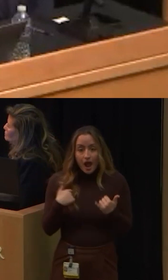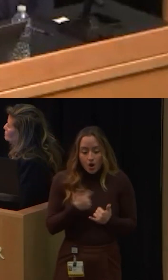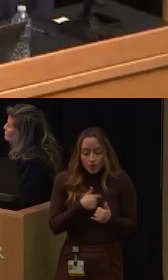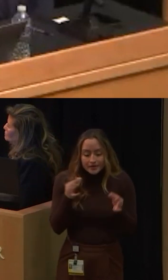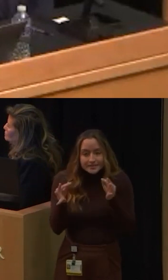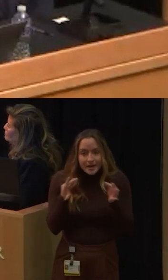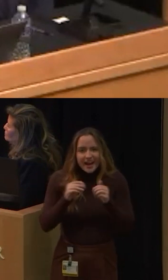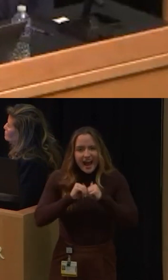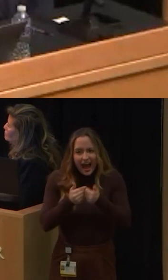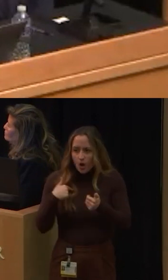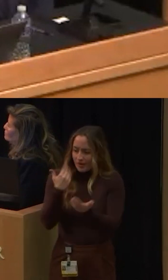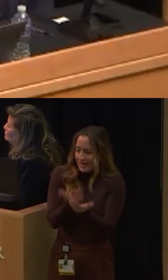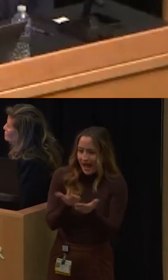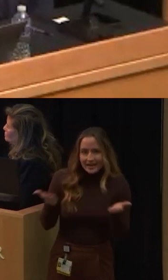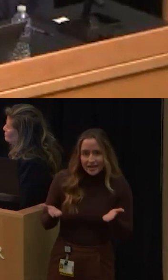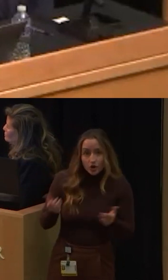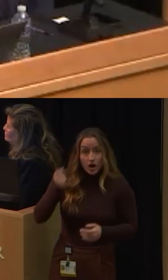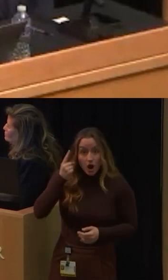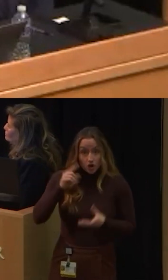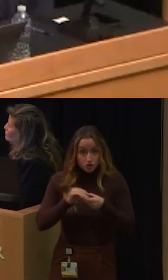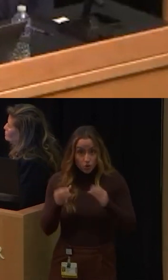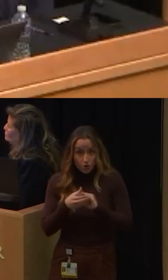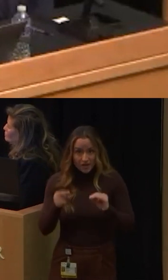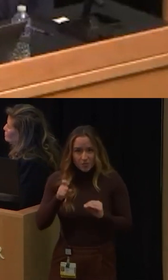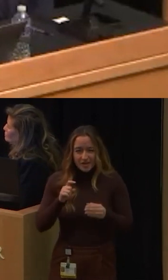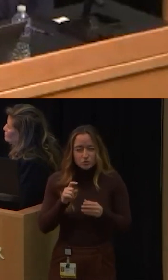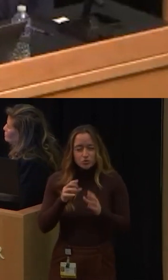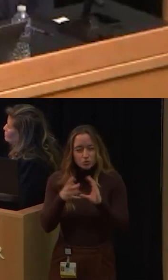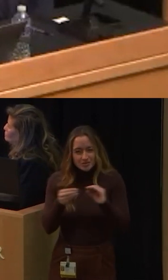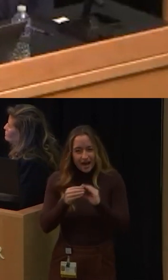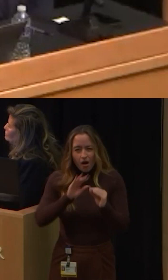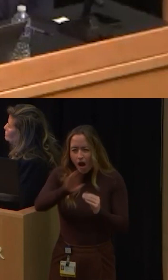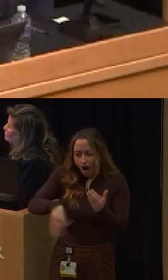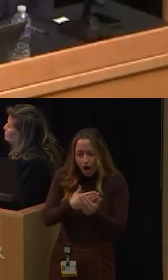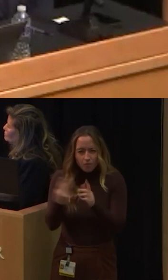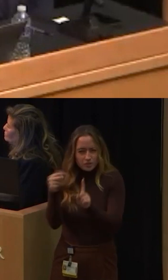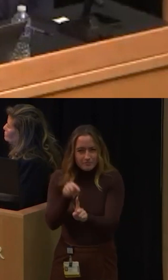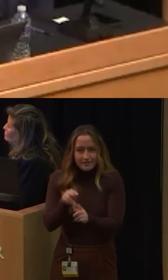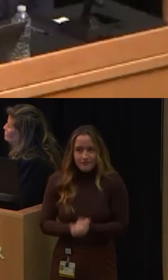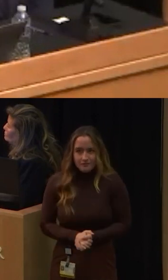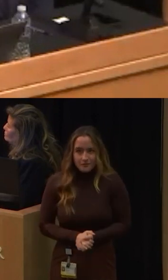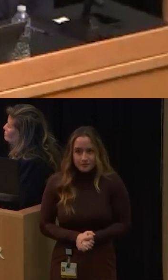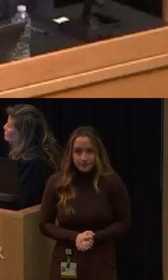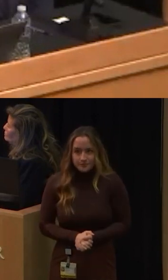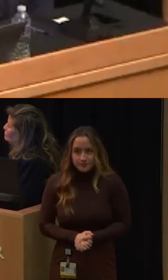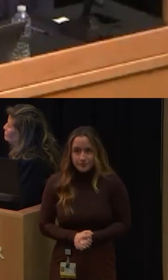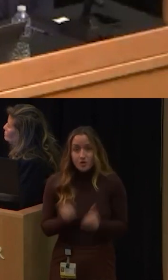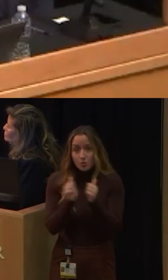make sure we tell this story in its entirety because this is a created situation. In terms of the RASE commission, I know I'm going out of turn,